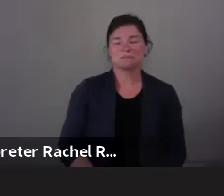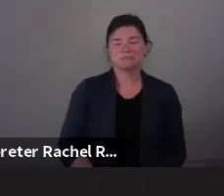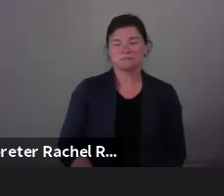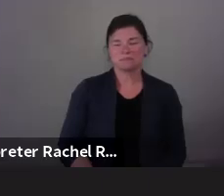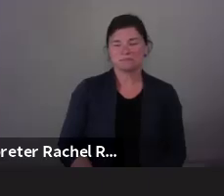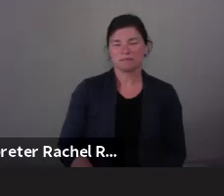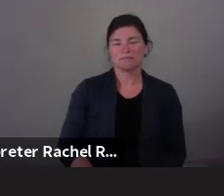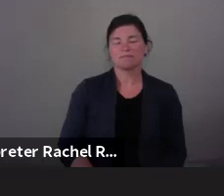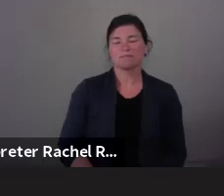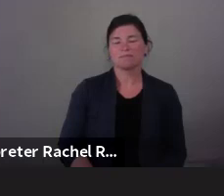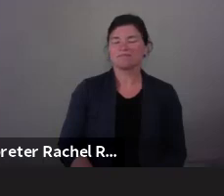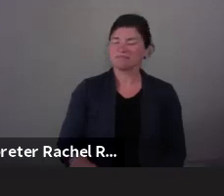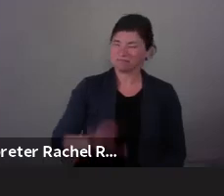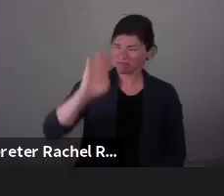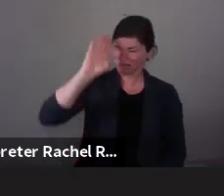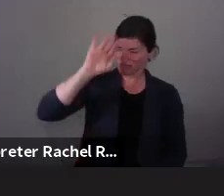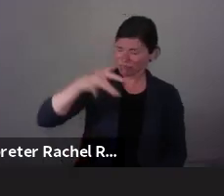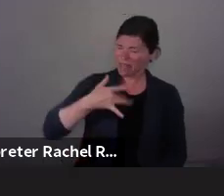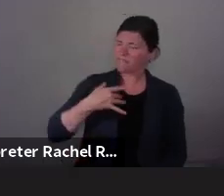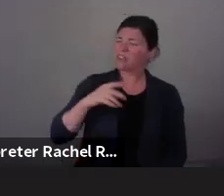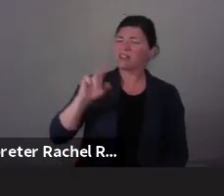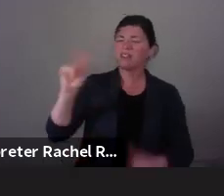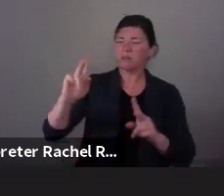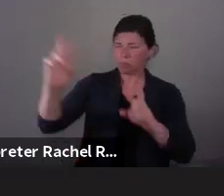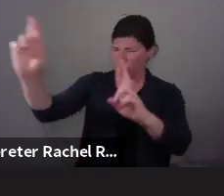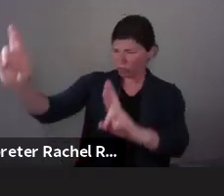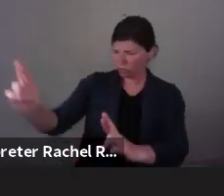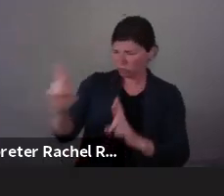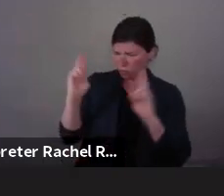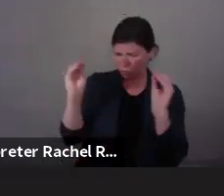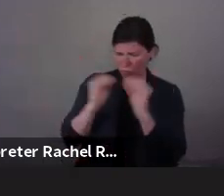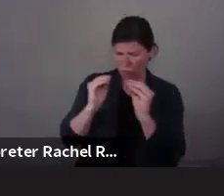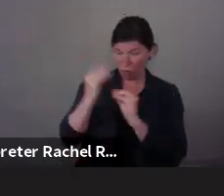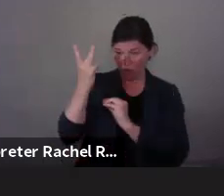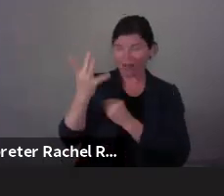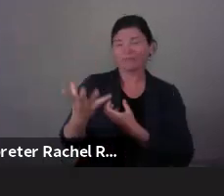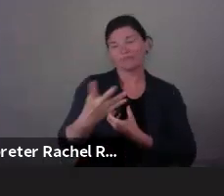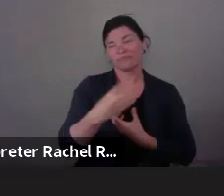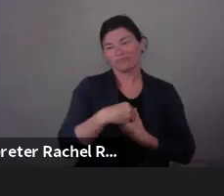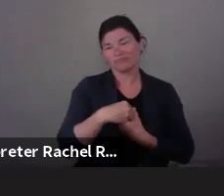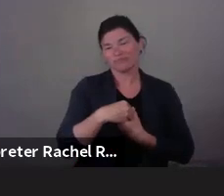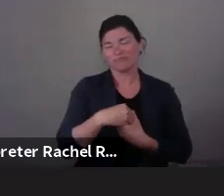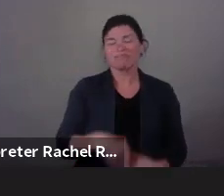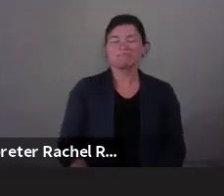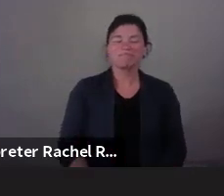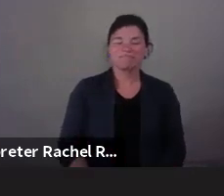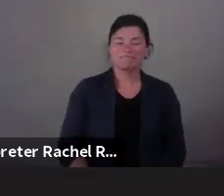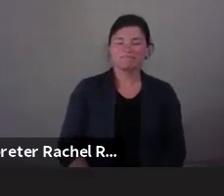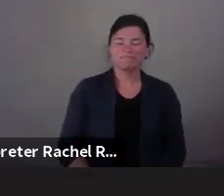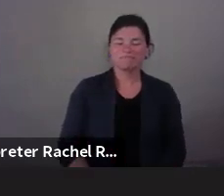big.